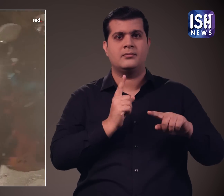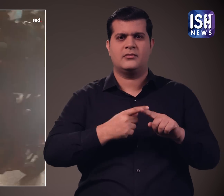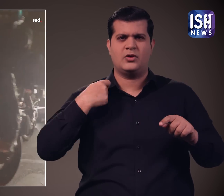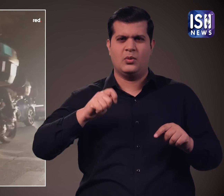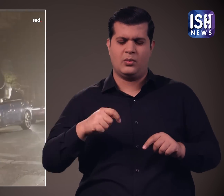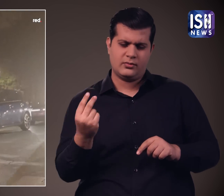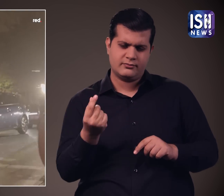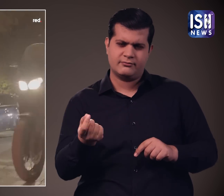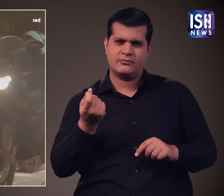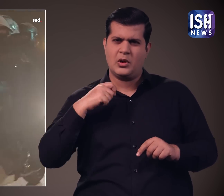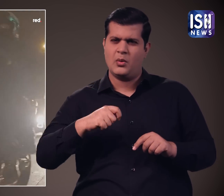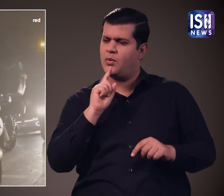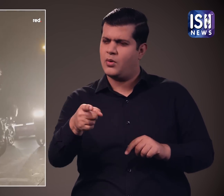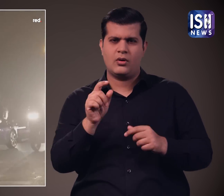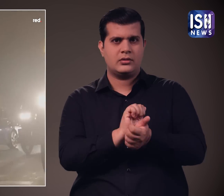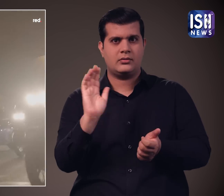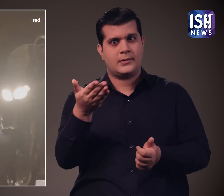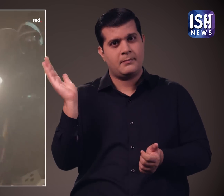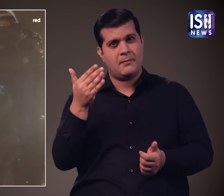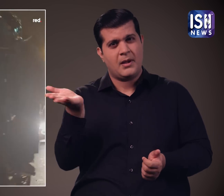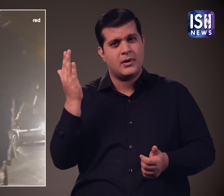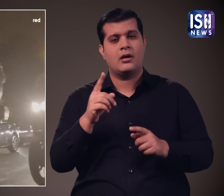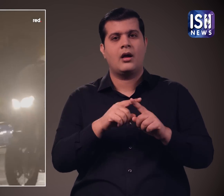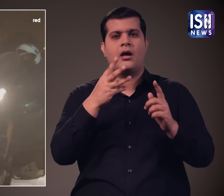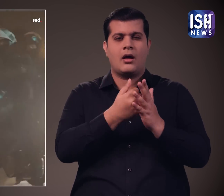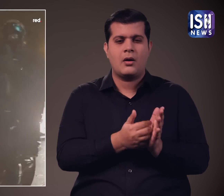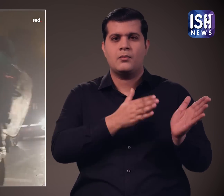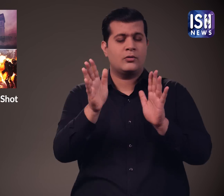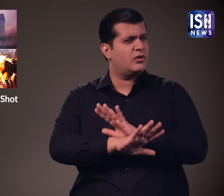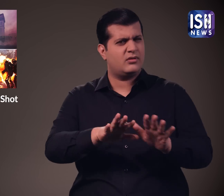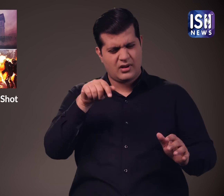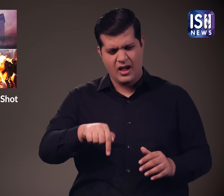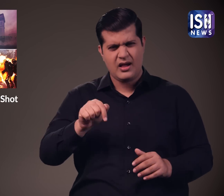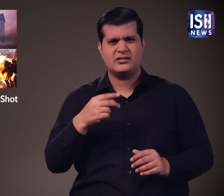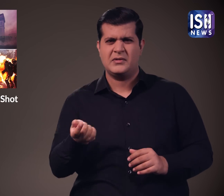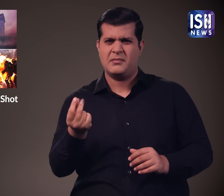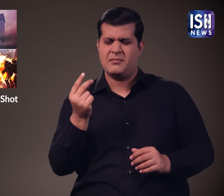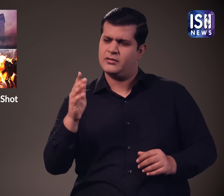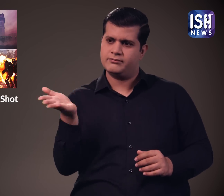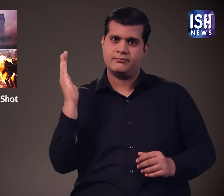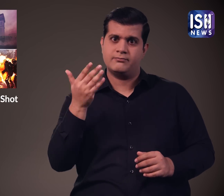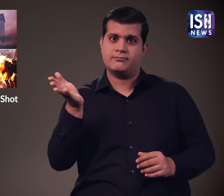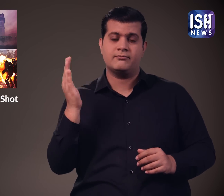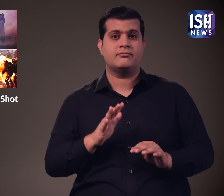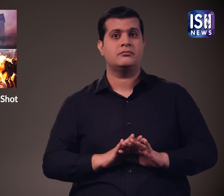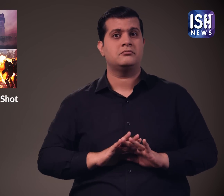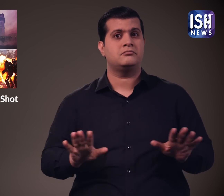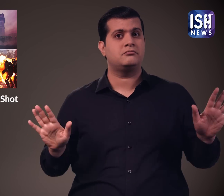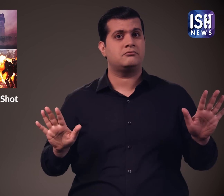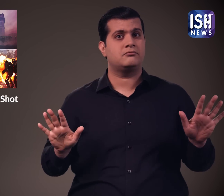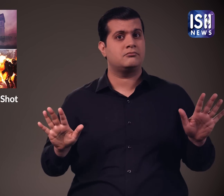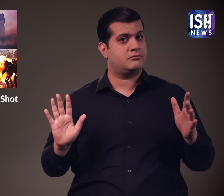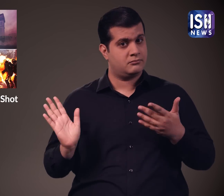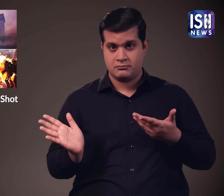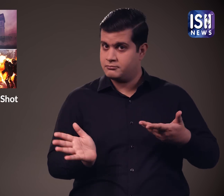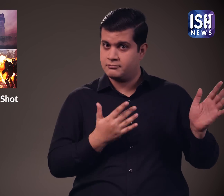The courts pronounced fast-tracked prison sentences as well.